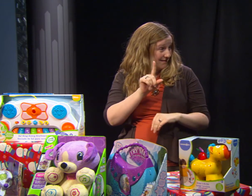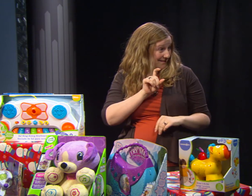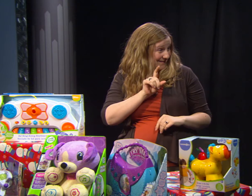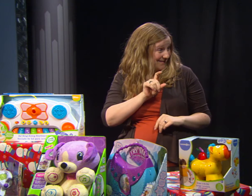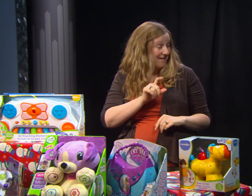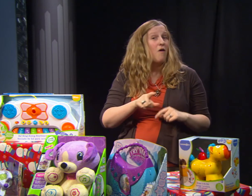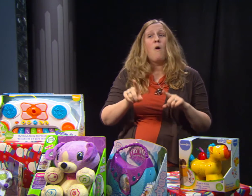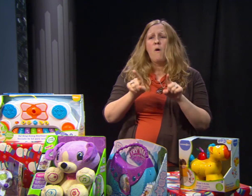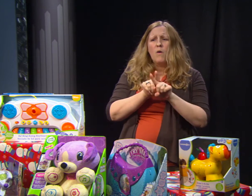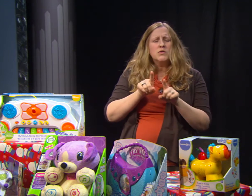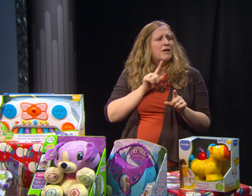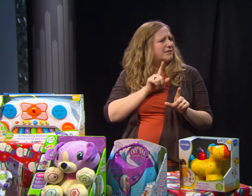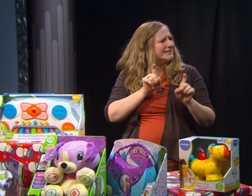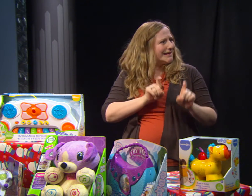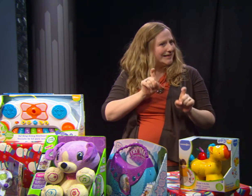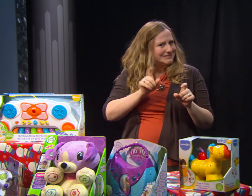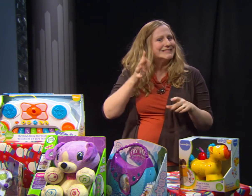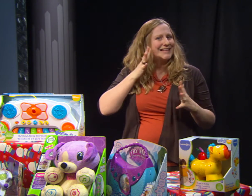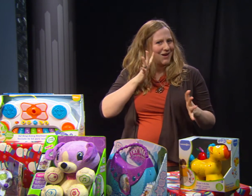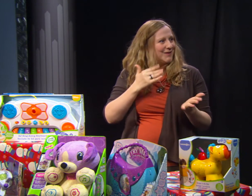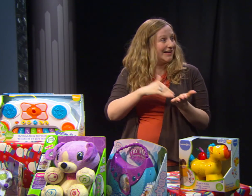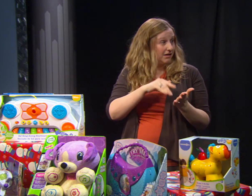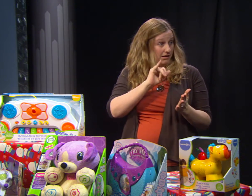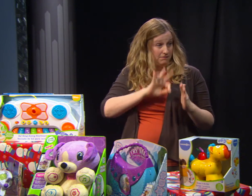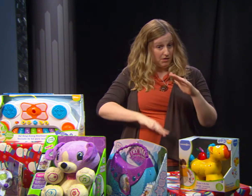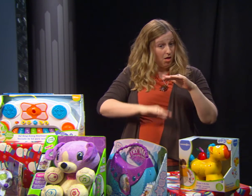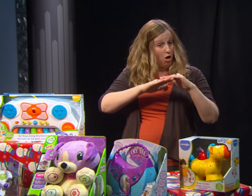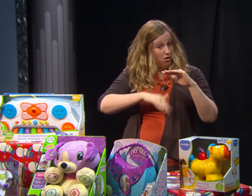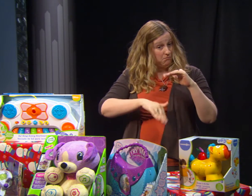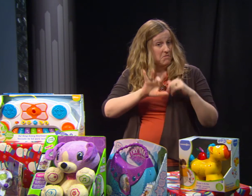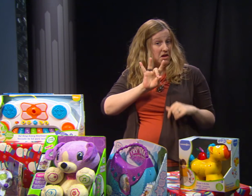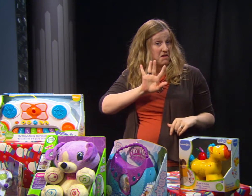you can check before you buy it. You could also test the sound to make sure it's no more than